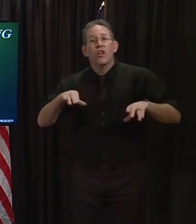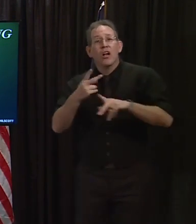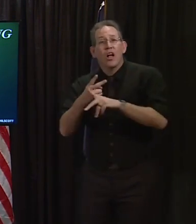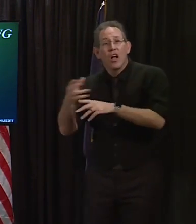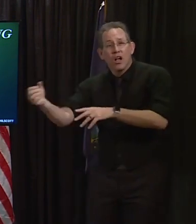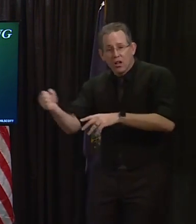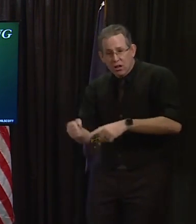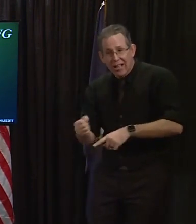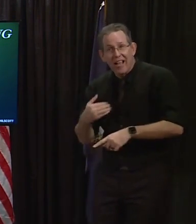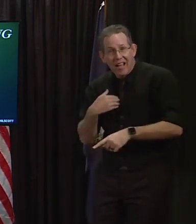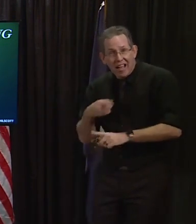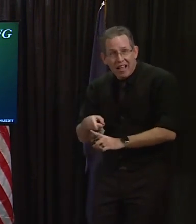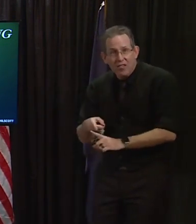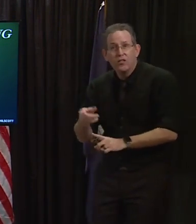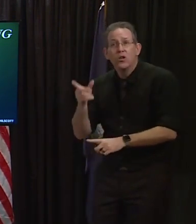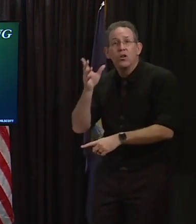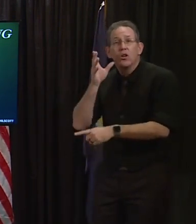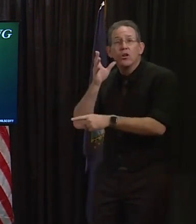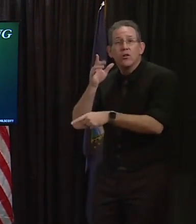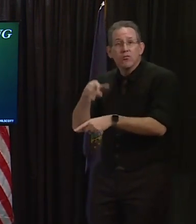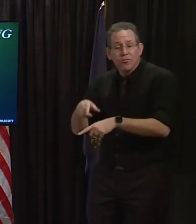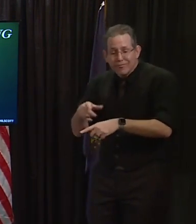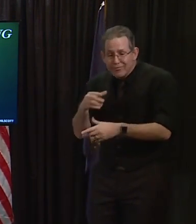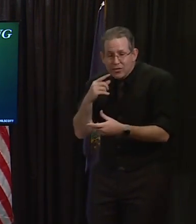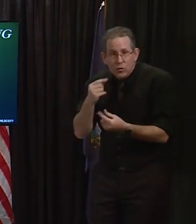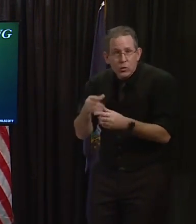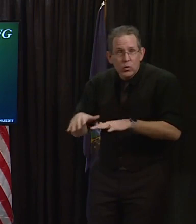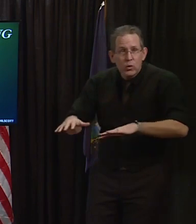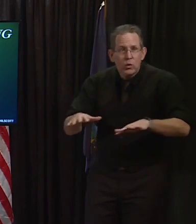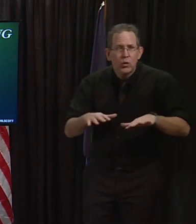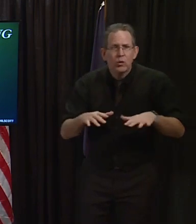contact, will be able to test their child at home during their quarantine